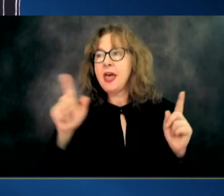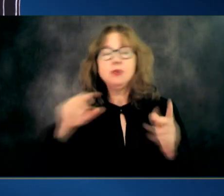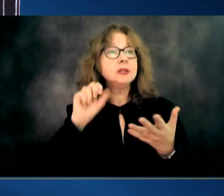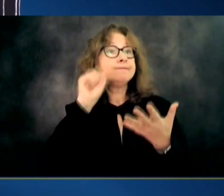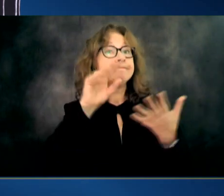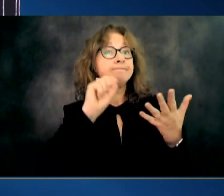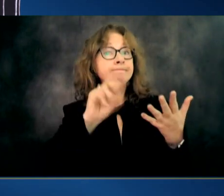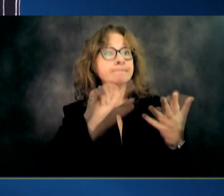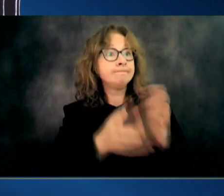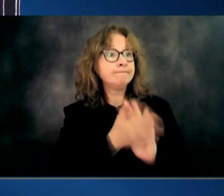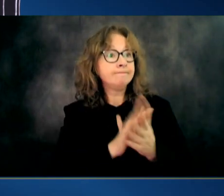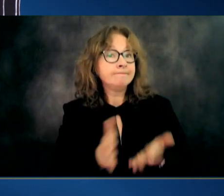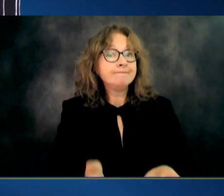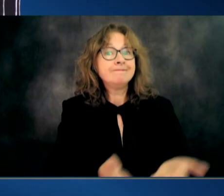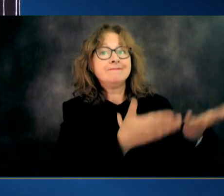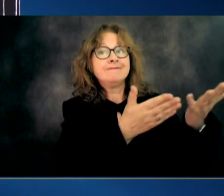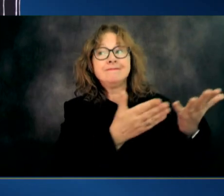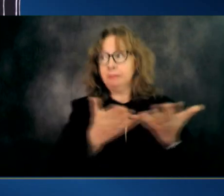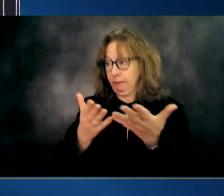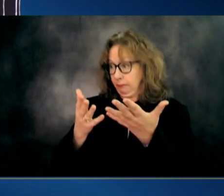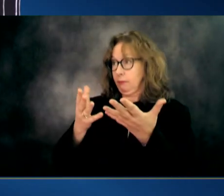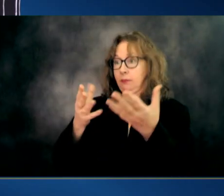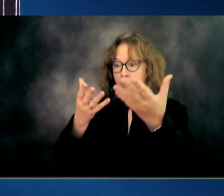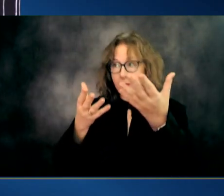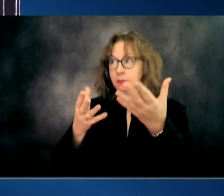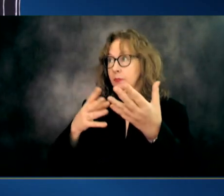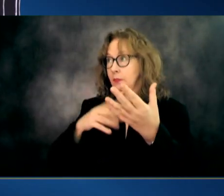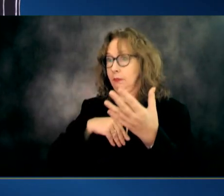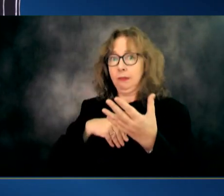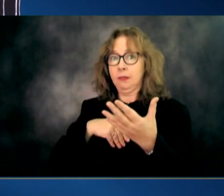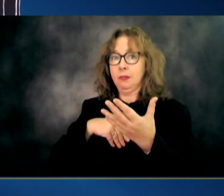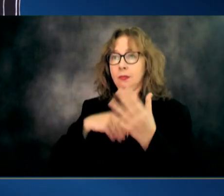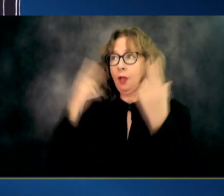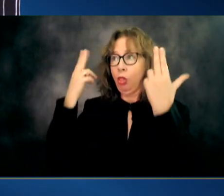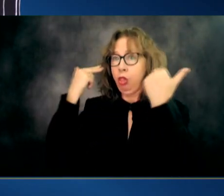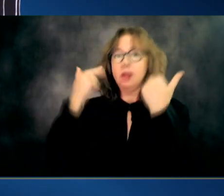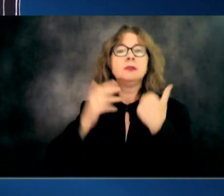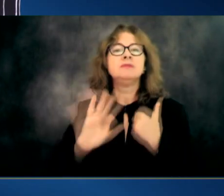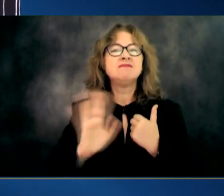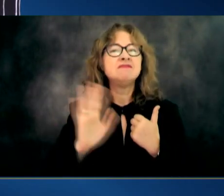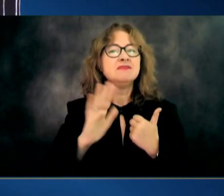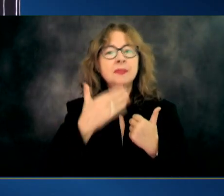and we're just supposed to go with it. But I feel like an open communication, like a back and forth,